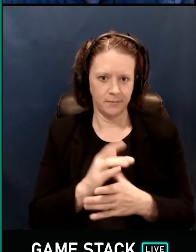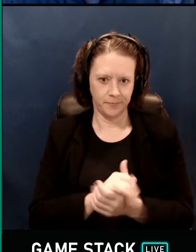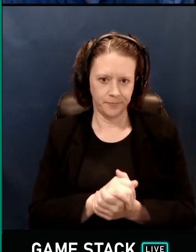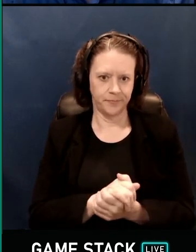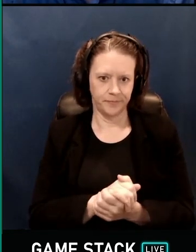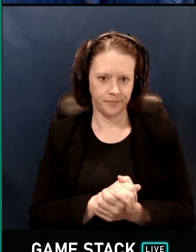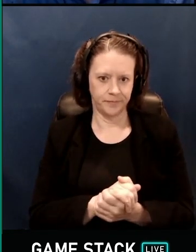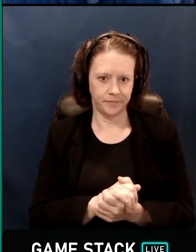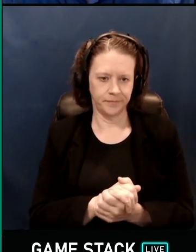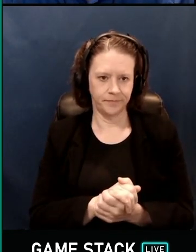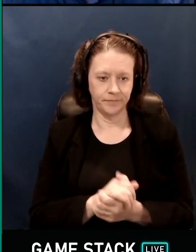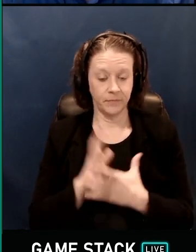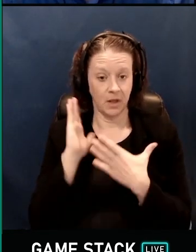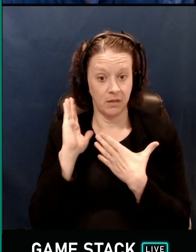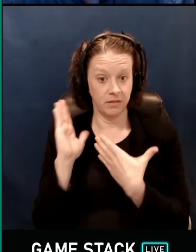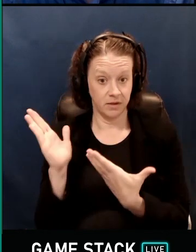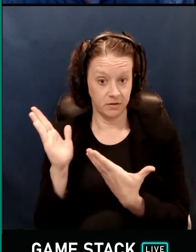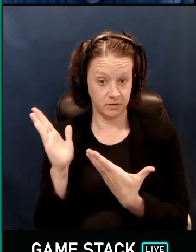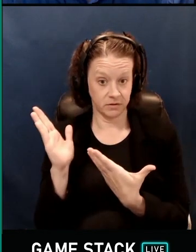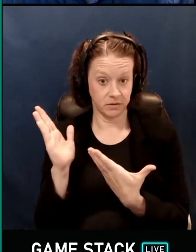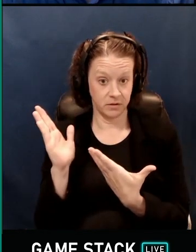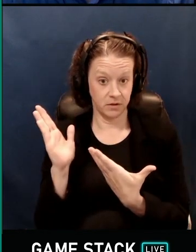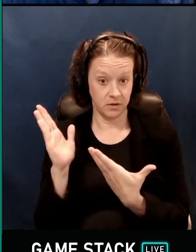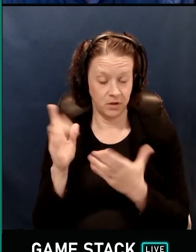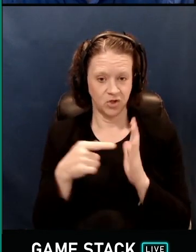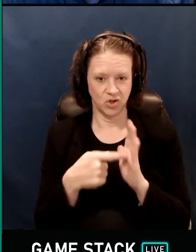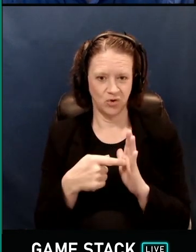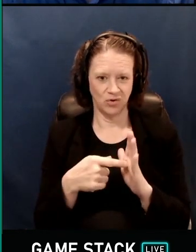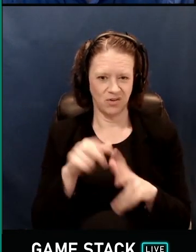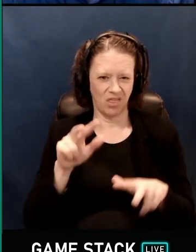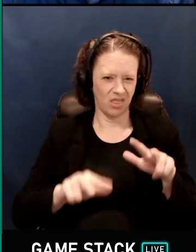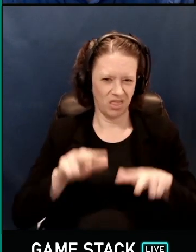This shows the inconvenience of file uploading in AIB. You